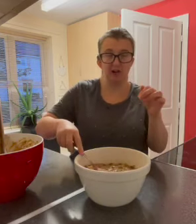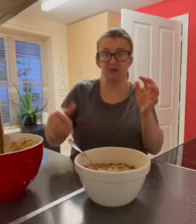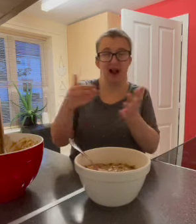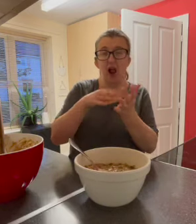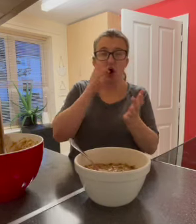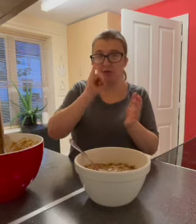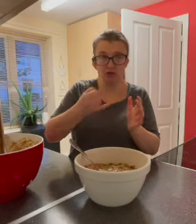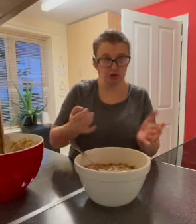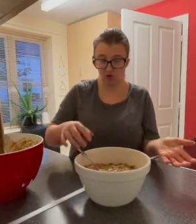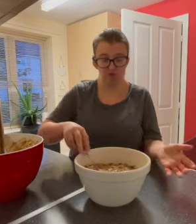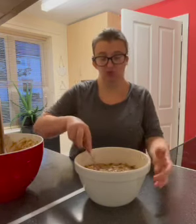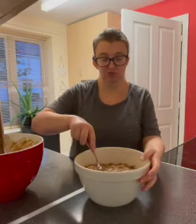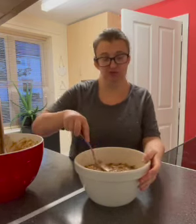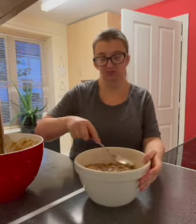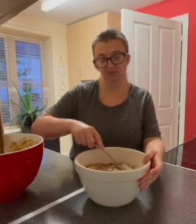just add orange juice...